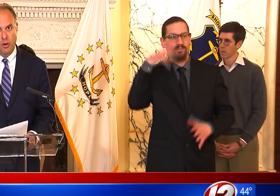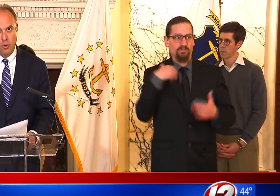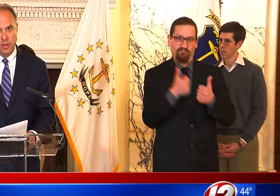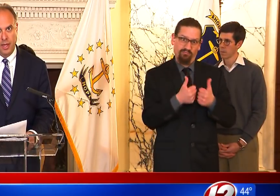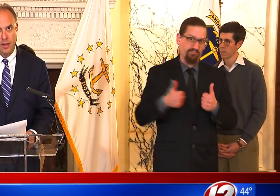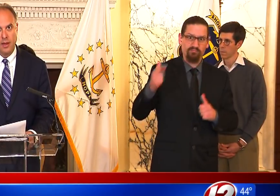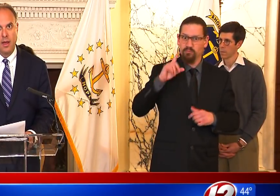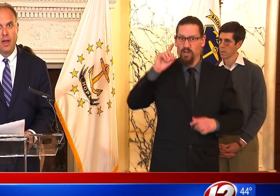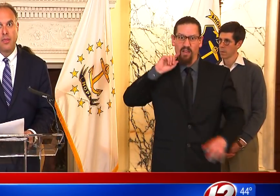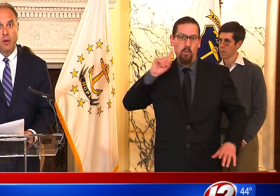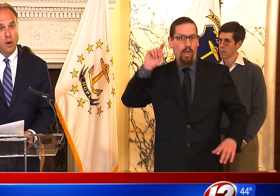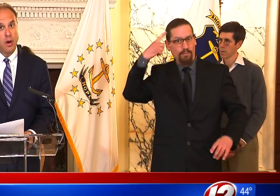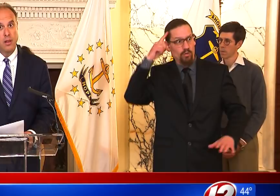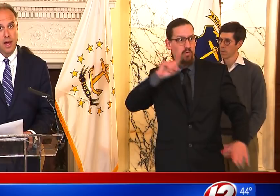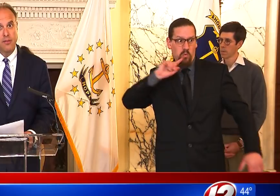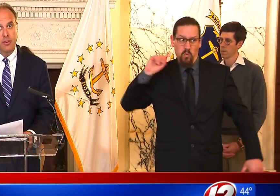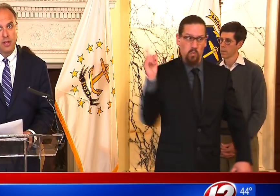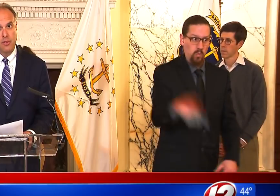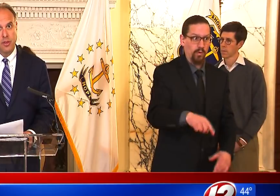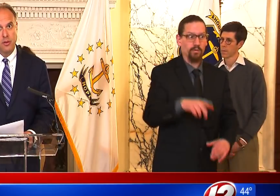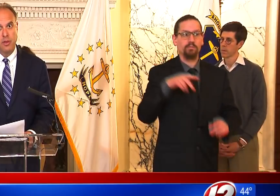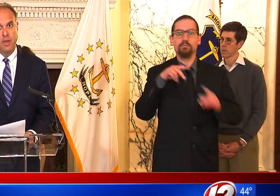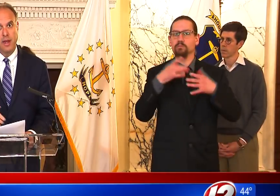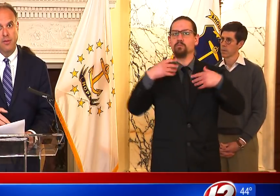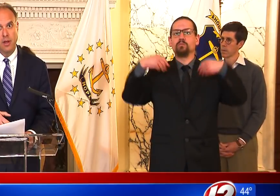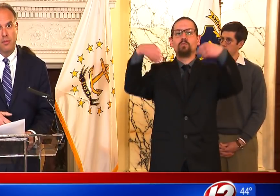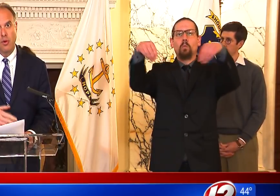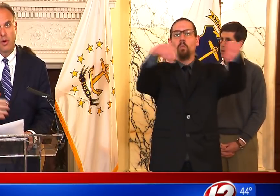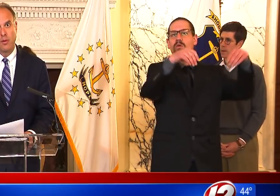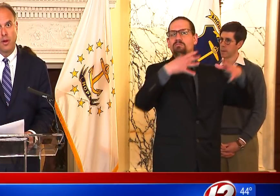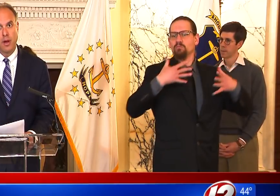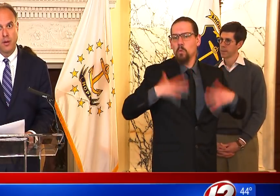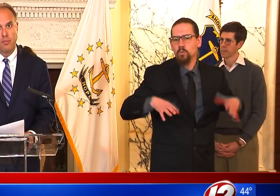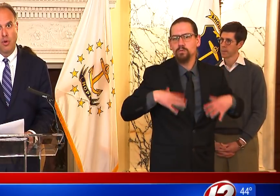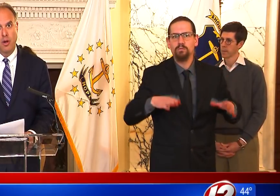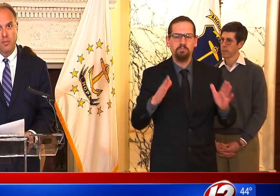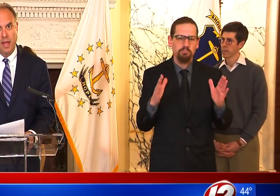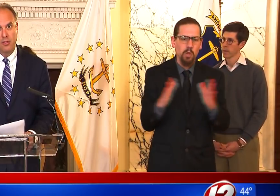HERE ARE MY CLARIFICATIONS FIT FIRST, YESTERDAY'S EXECUTIVE ORDER WAS FOR RETAIL BUSINESSES